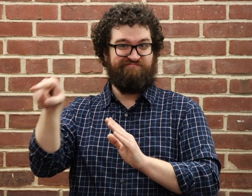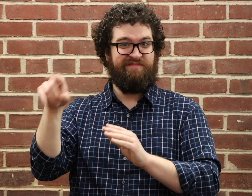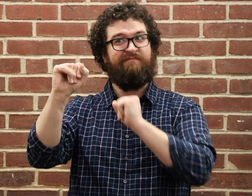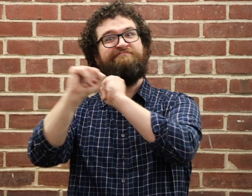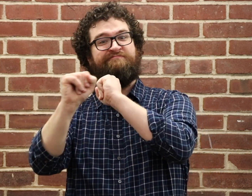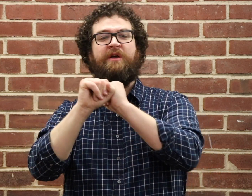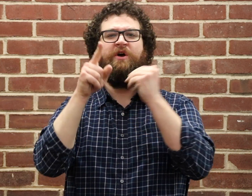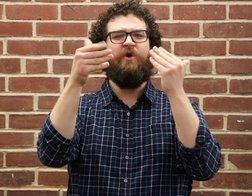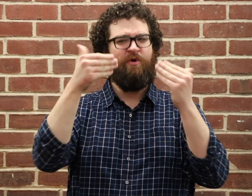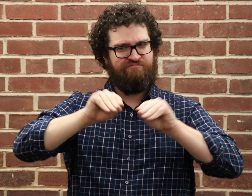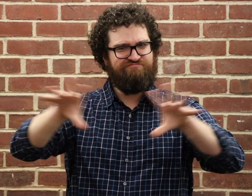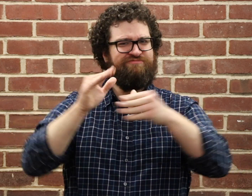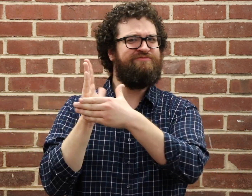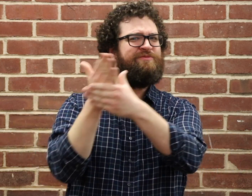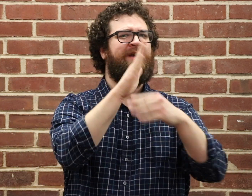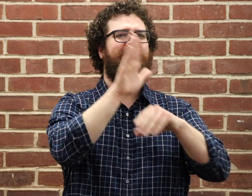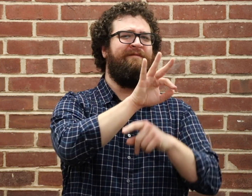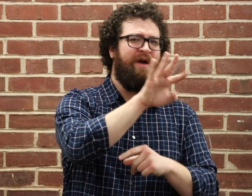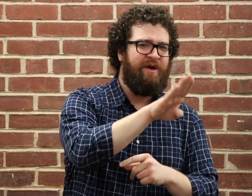that information will be on our Facebook page so you can share it through there